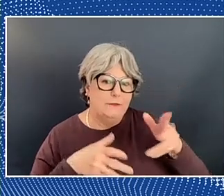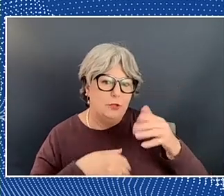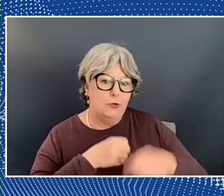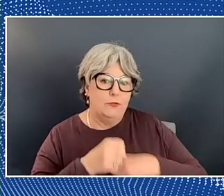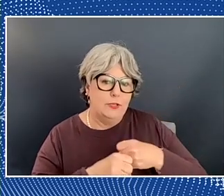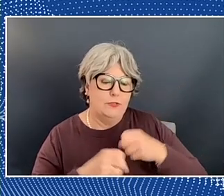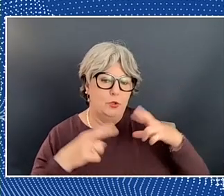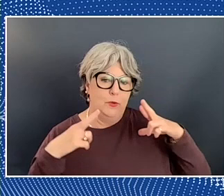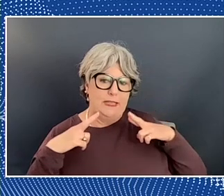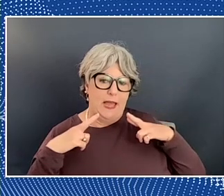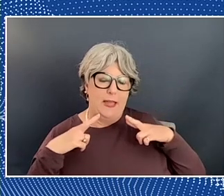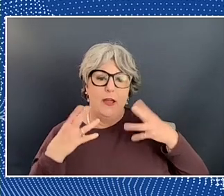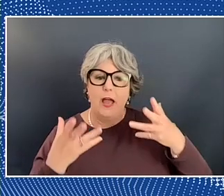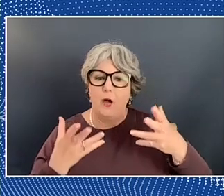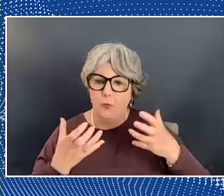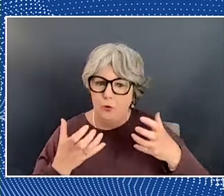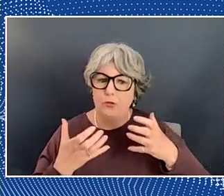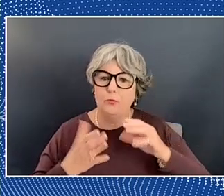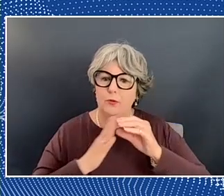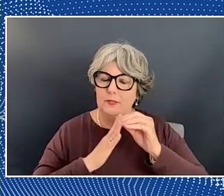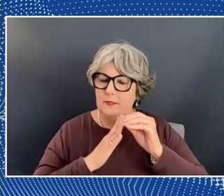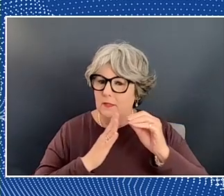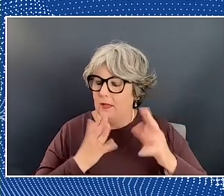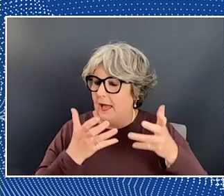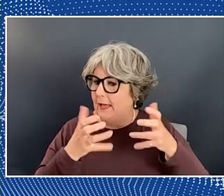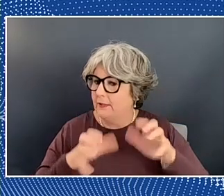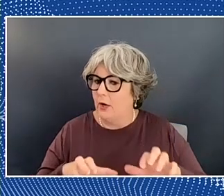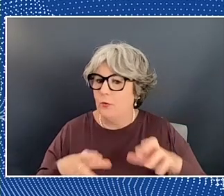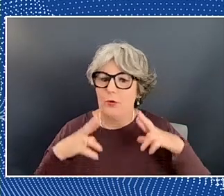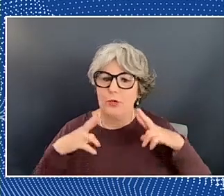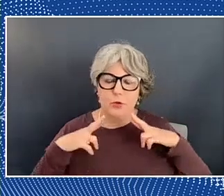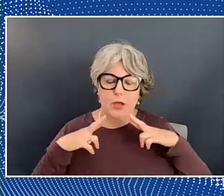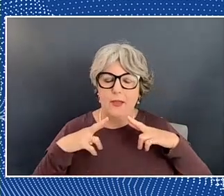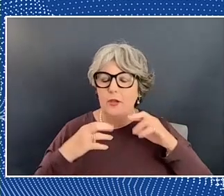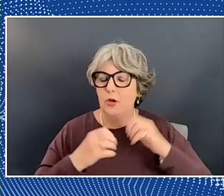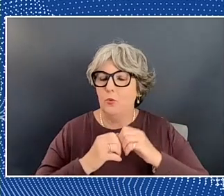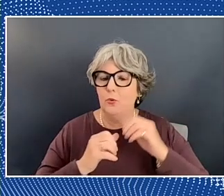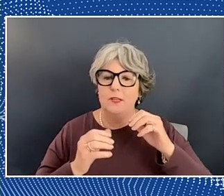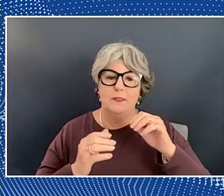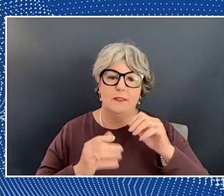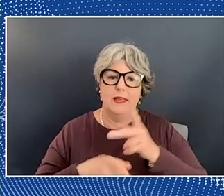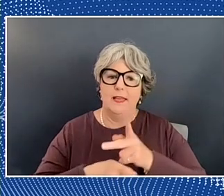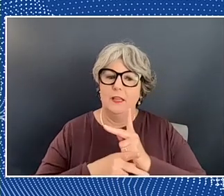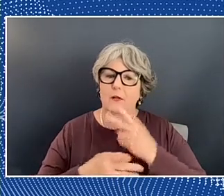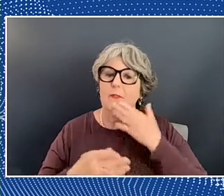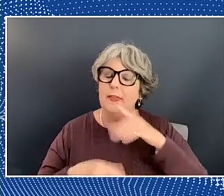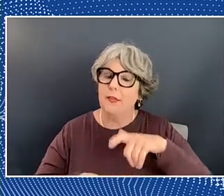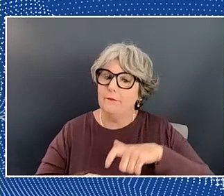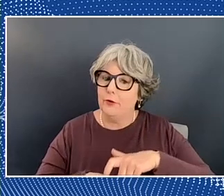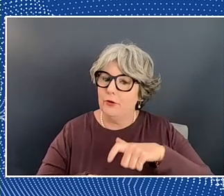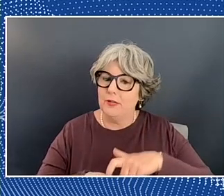want to retire with a student- and I do not want to retire with student loan debt fees. Thank you for your time. Have a good afternoon.